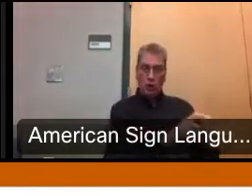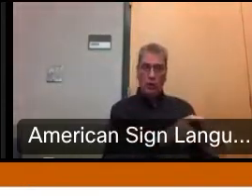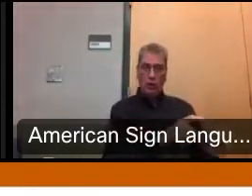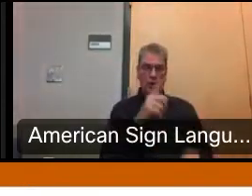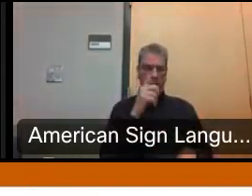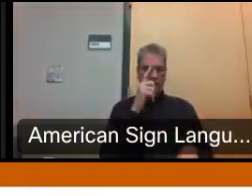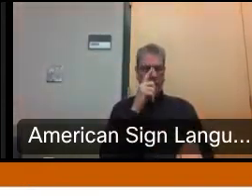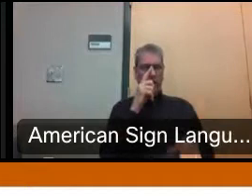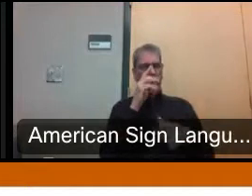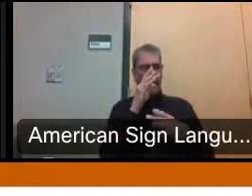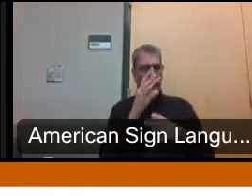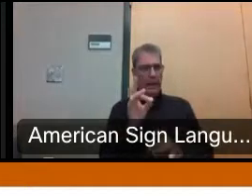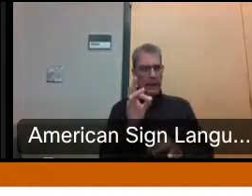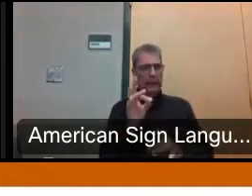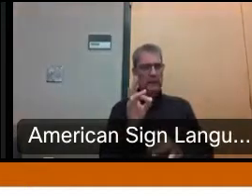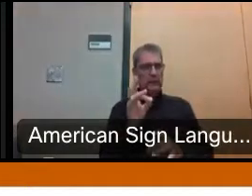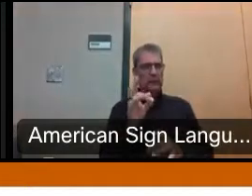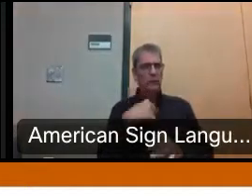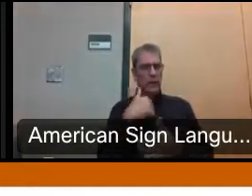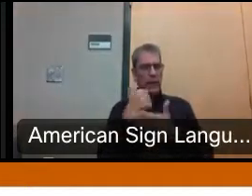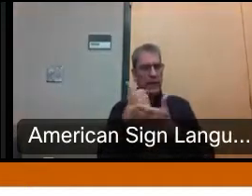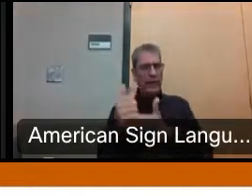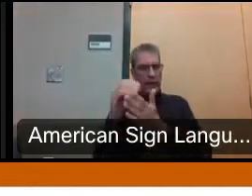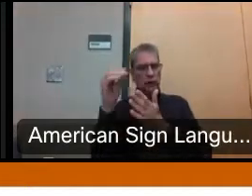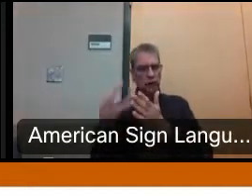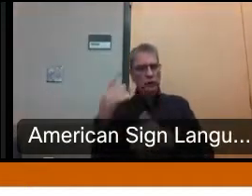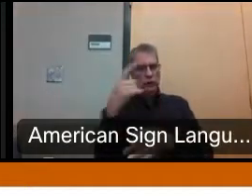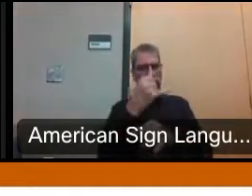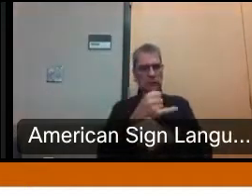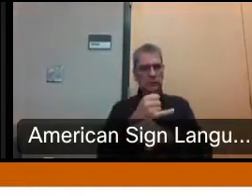can drive behavior change if we can help students on the campuses. Understand, there's basically